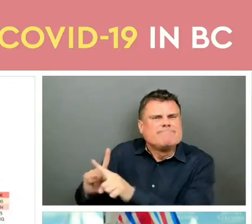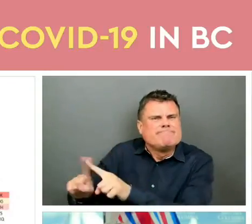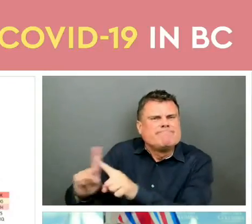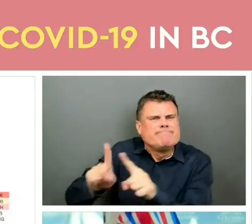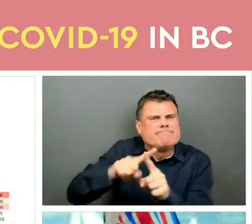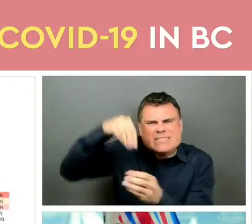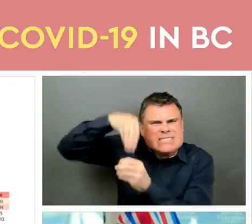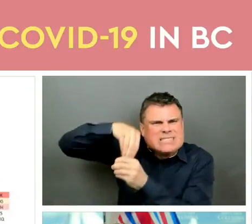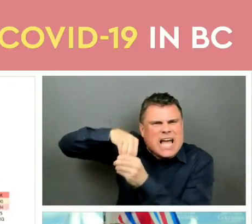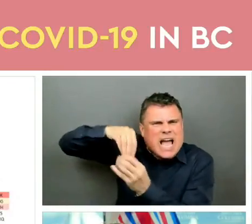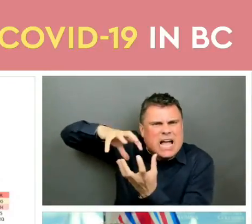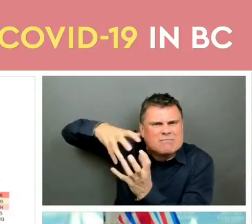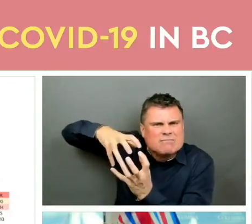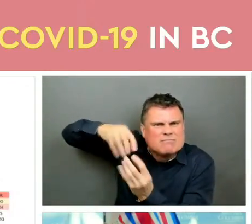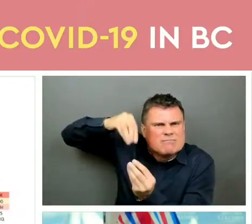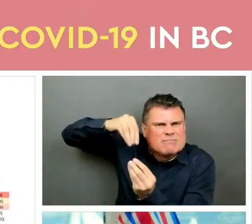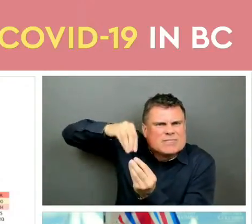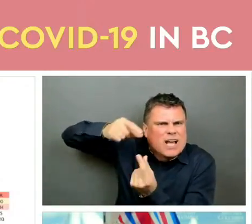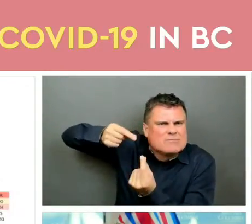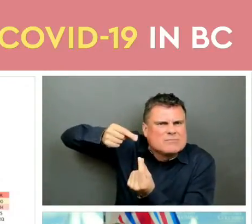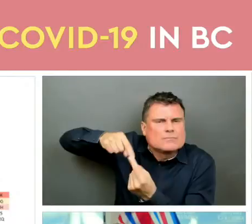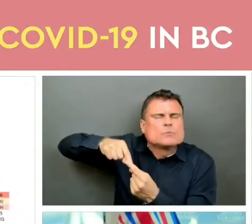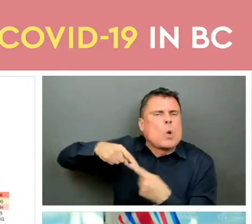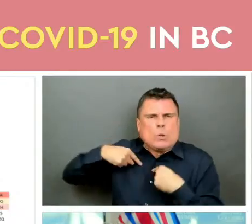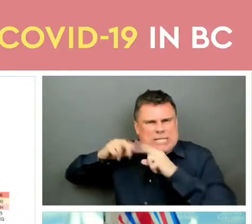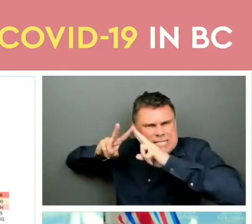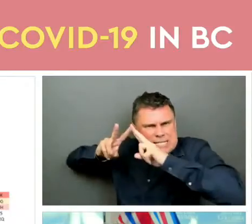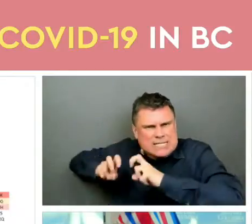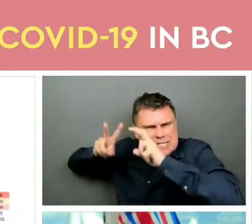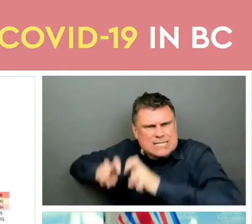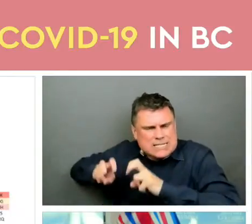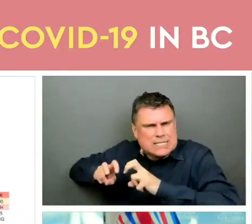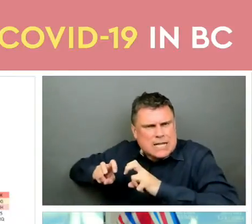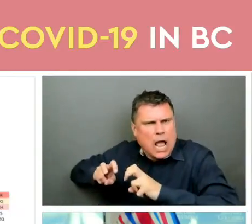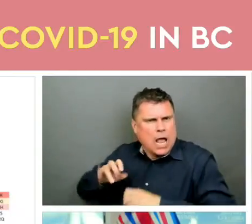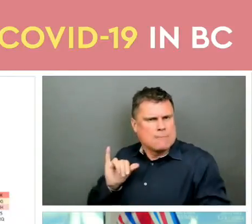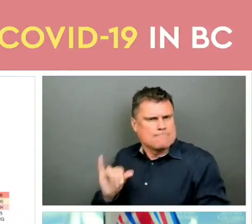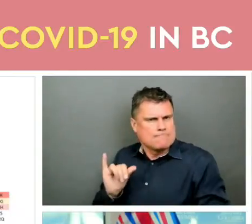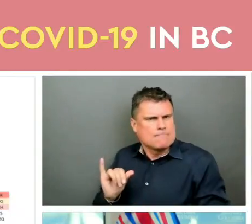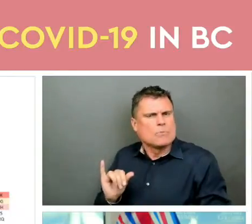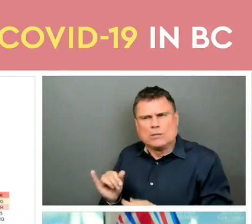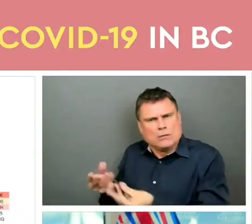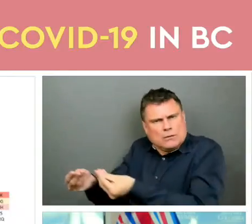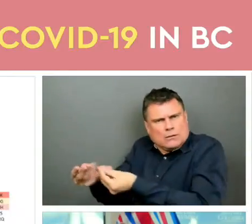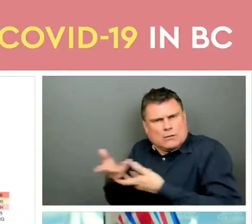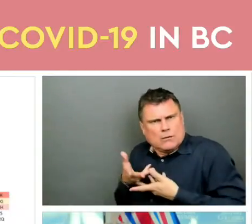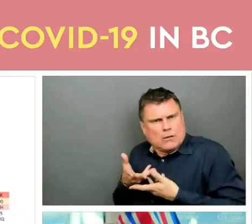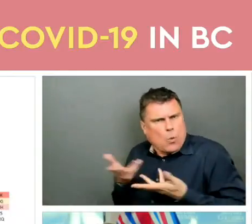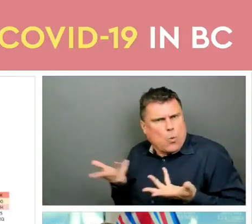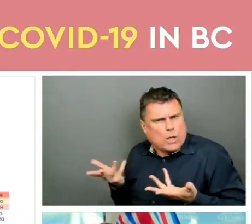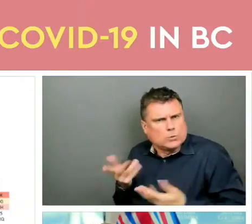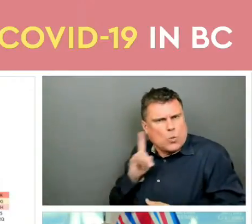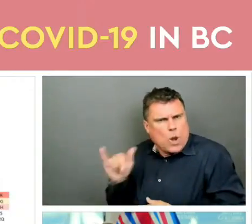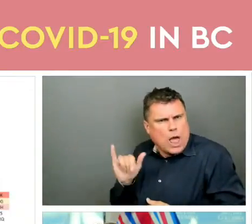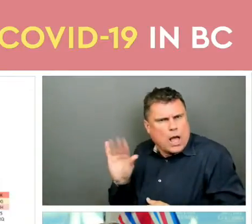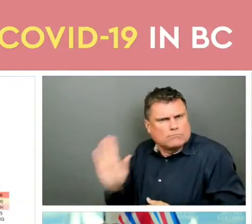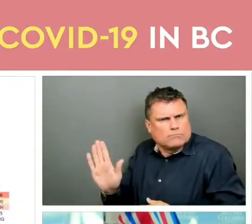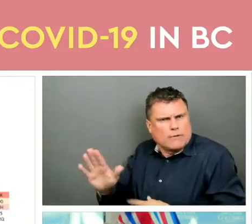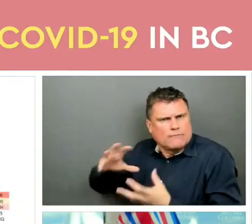So we do the whole genome sequencing as the only way to tell for sure if it is a Brazil versus a South